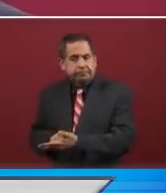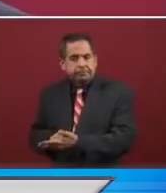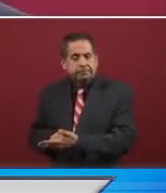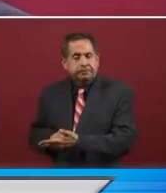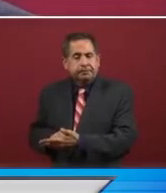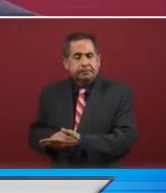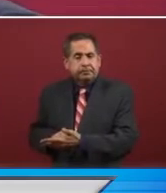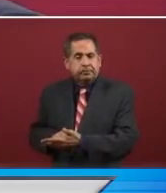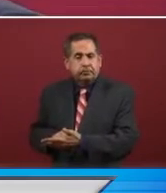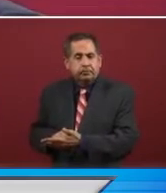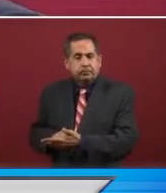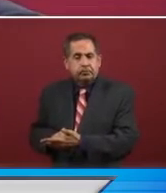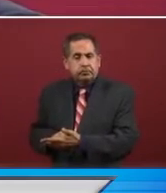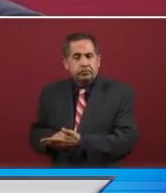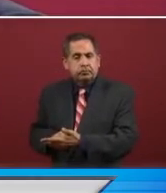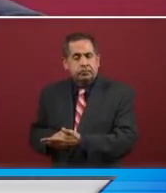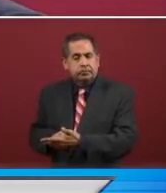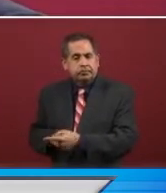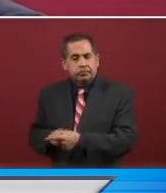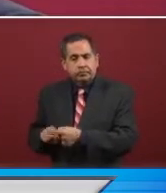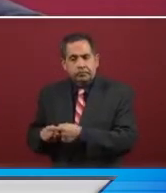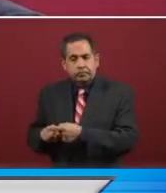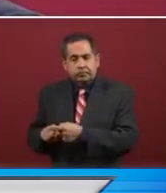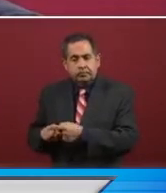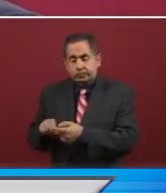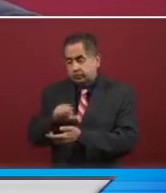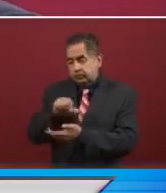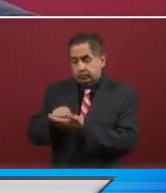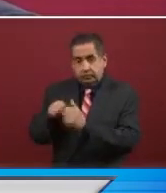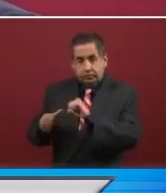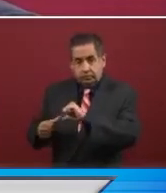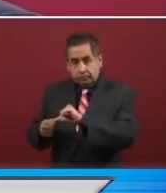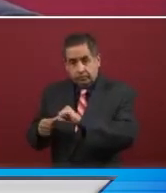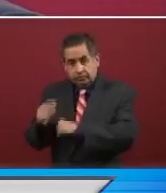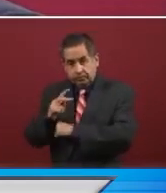is a retrograde thought He mentions that there is still classism and racism in our country